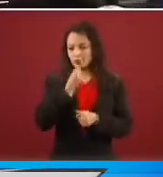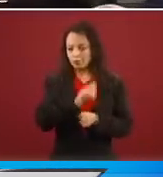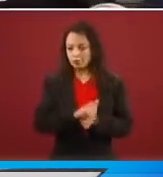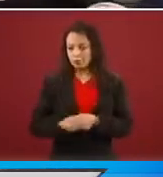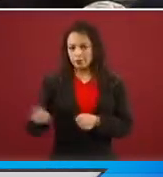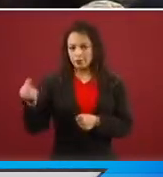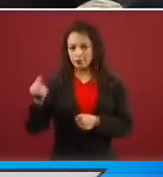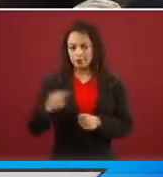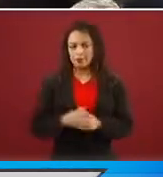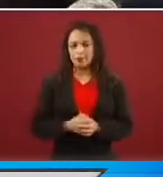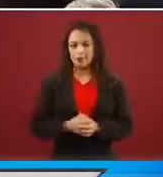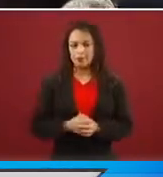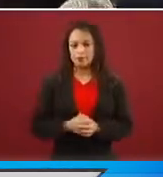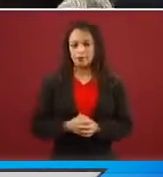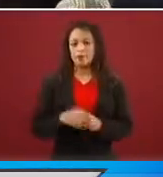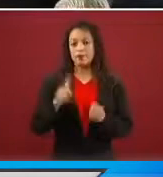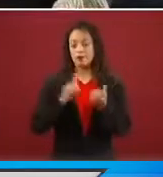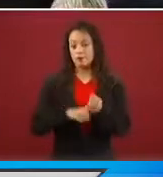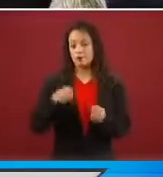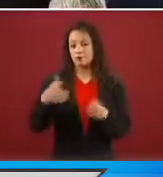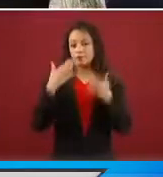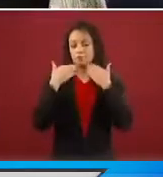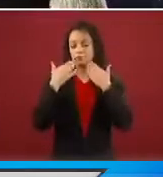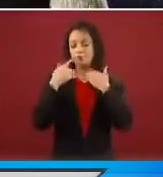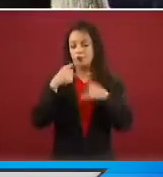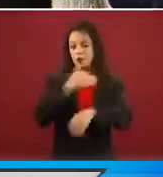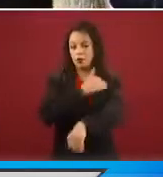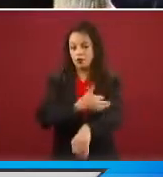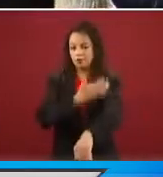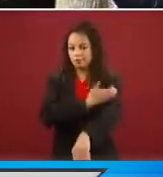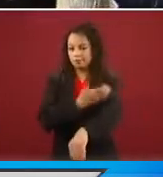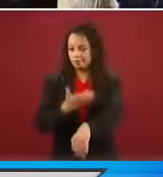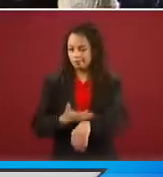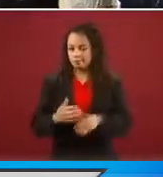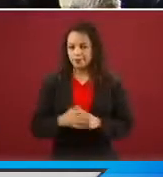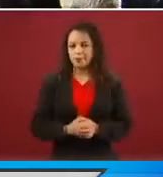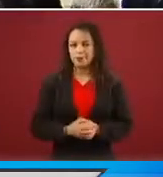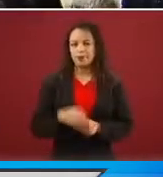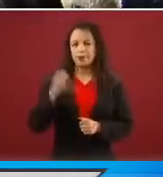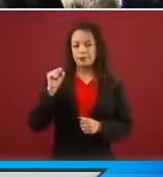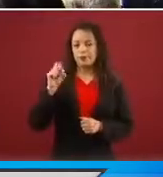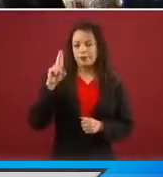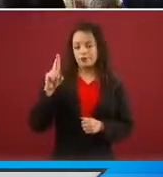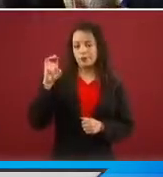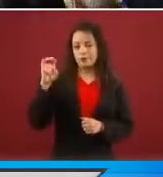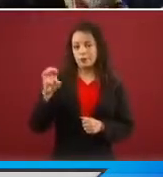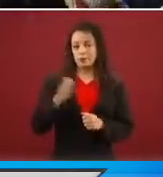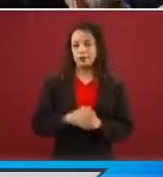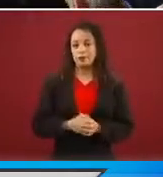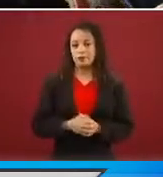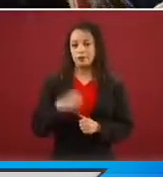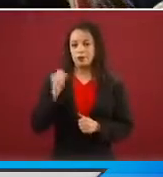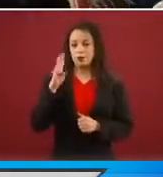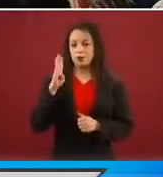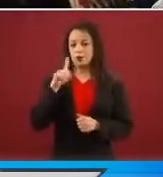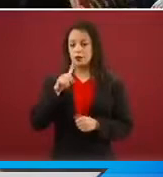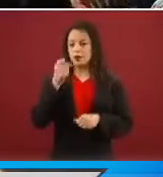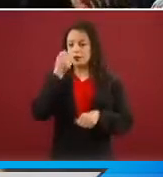Takes this opportunity to clarify that the Secretary of Foreign Relations does not have the power to grant the free transit of migrants through national territory